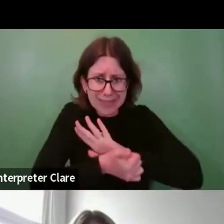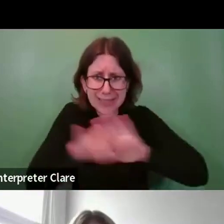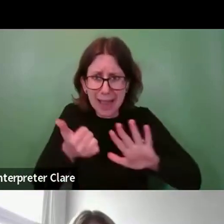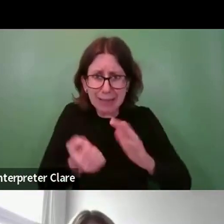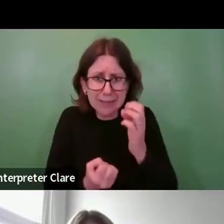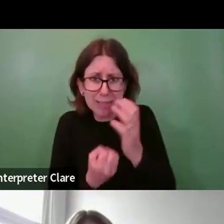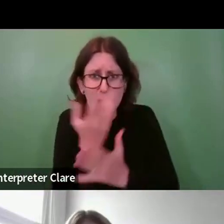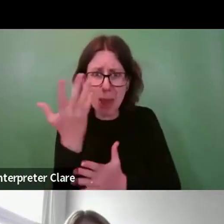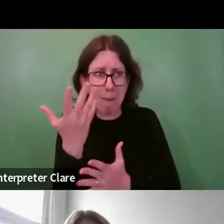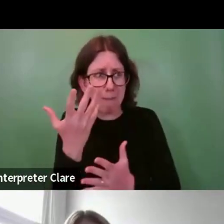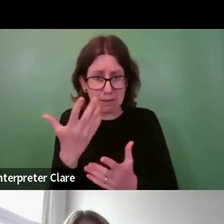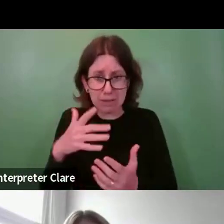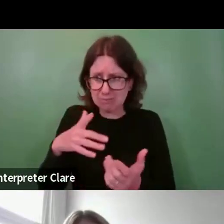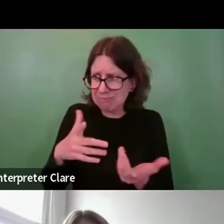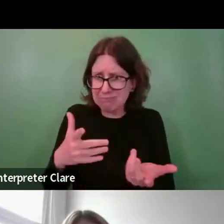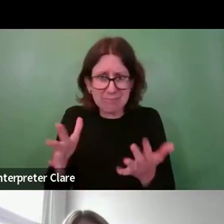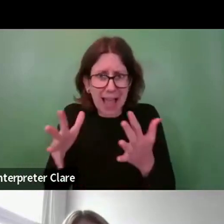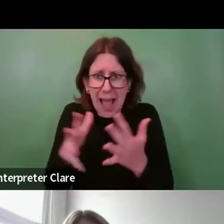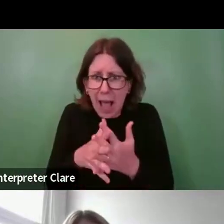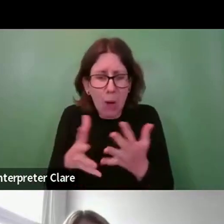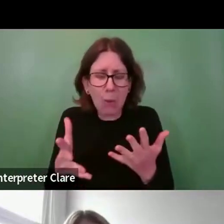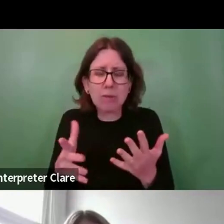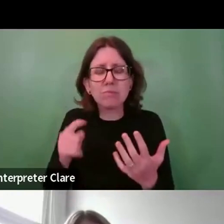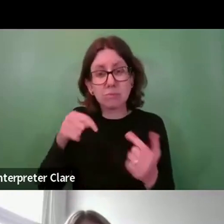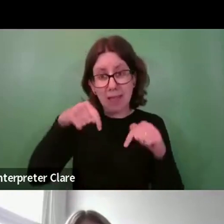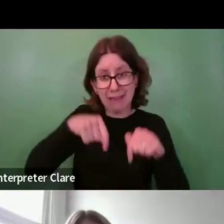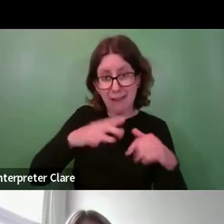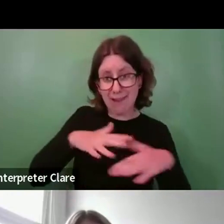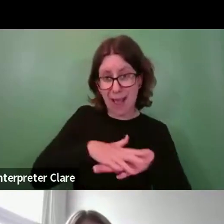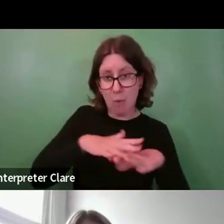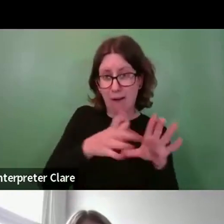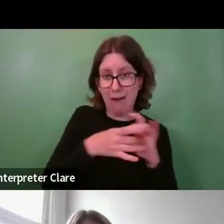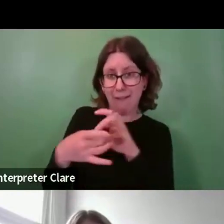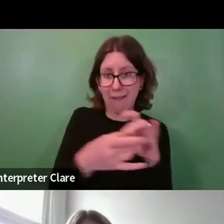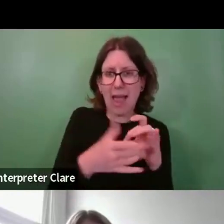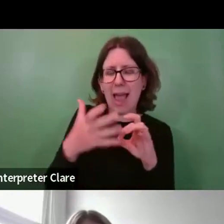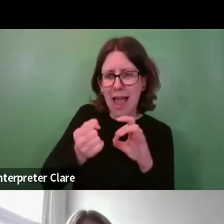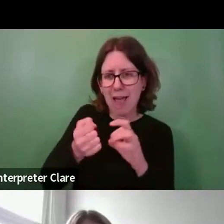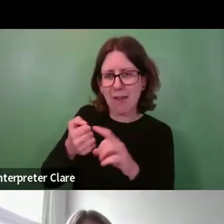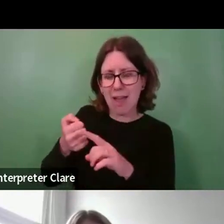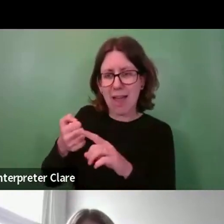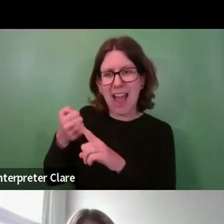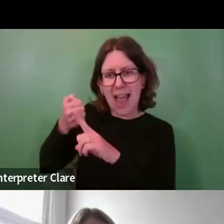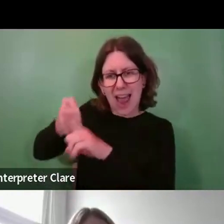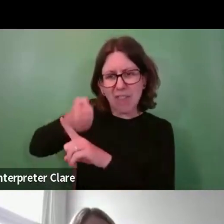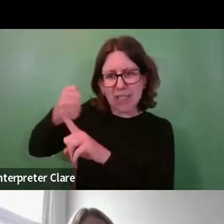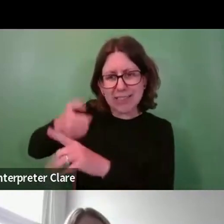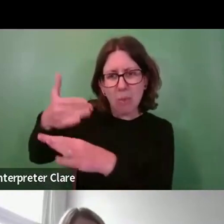whilst you know, just to say that as a network, we do do quite a lot of advocacy work to try and push for change